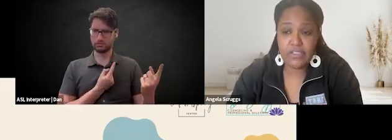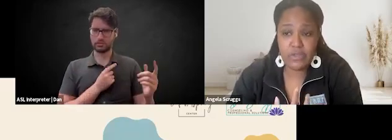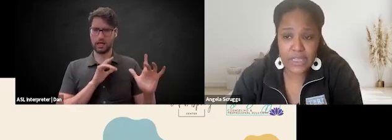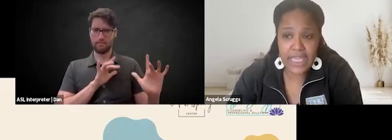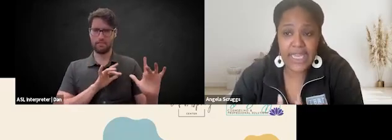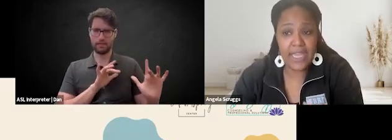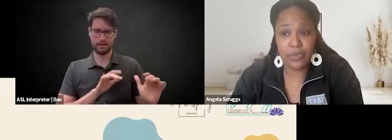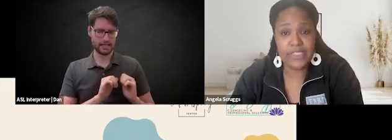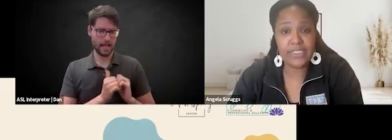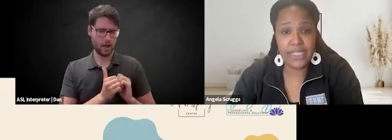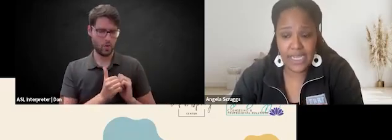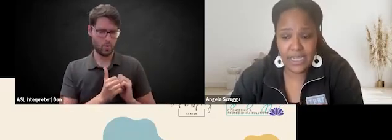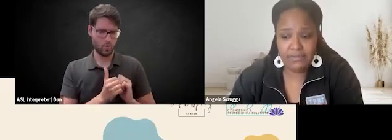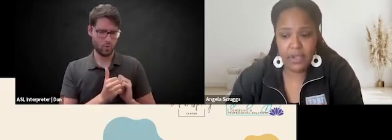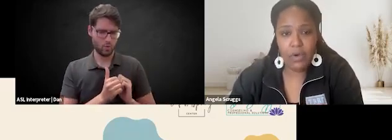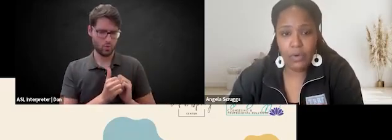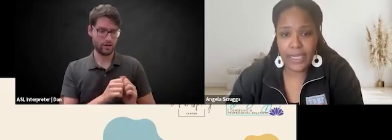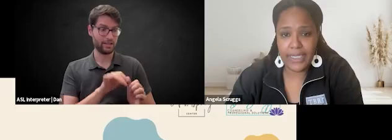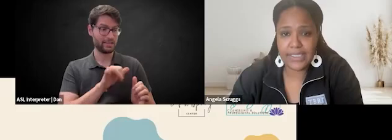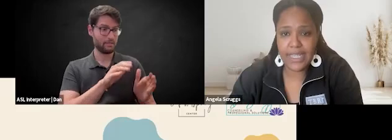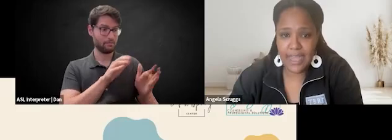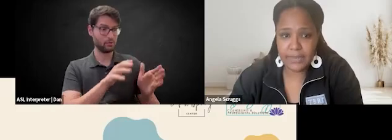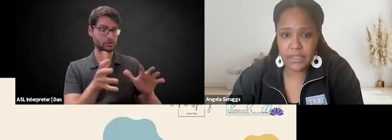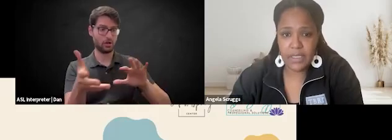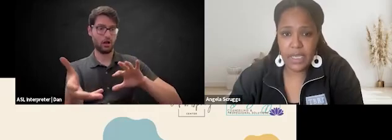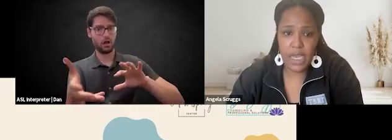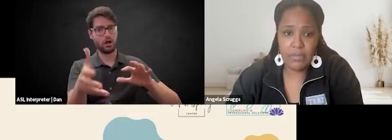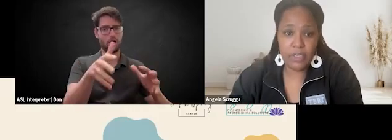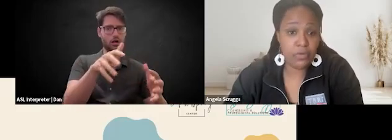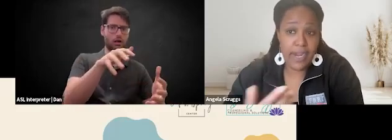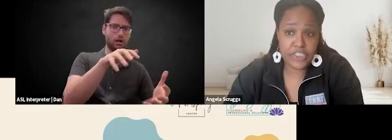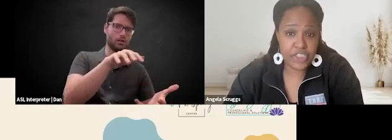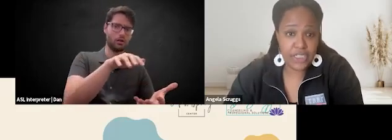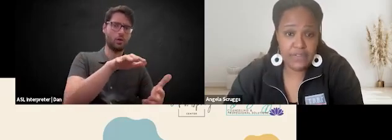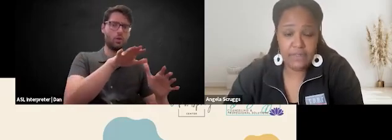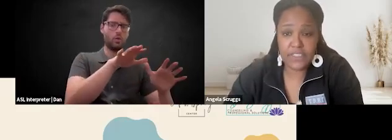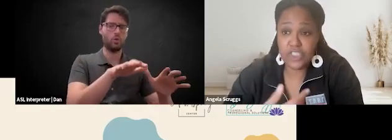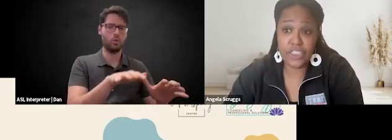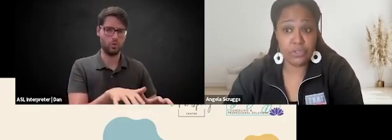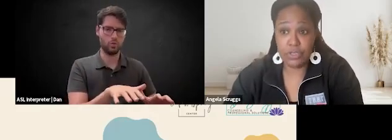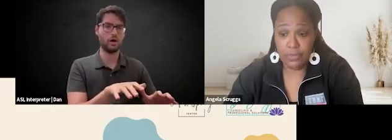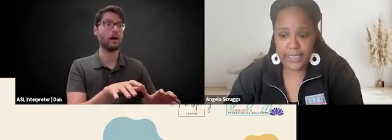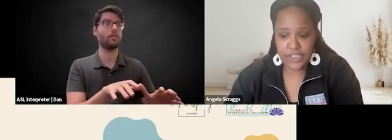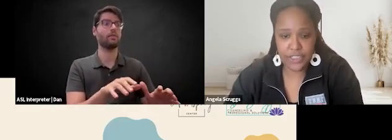so that they can receive or accept, um... correction, even if it's gentle correction.